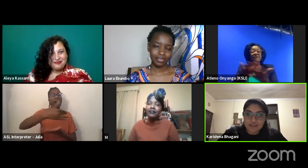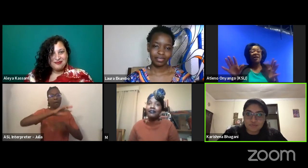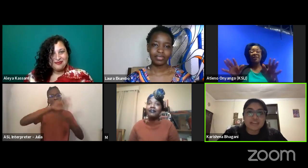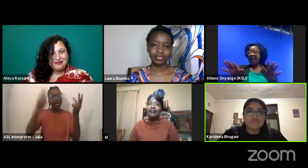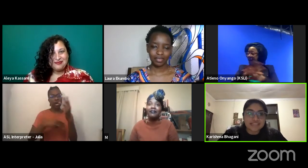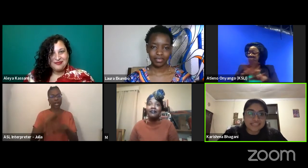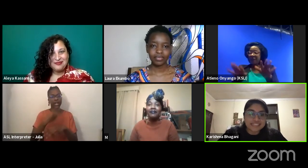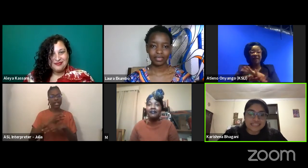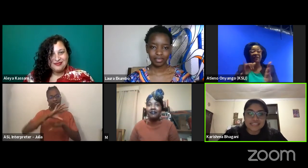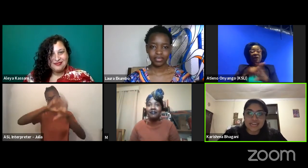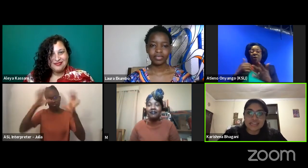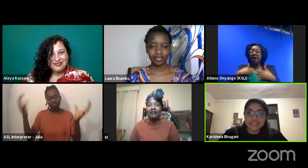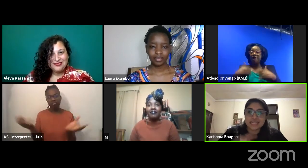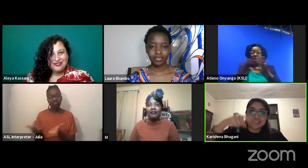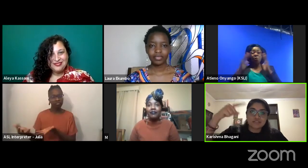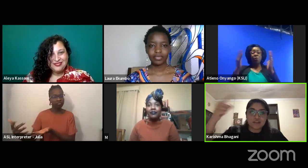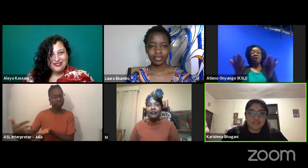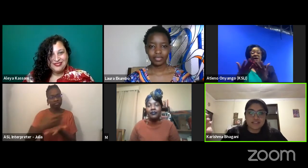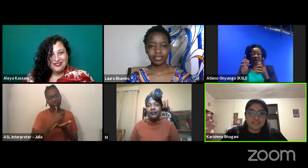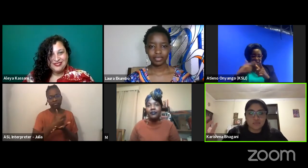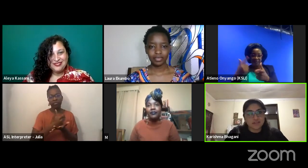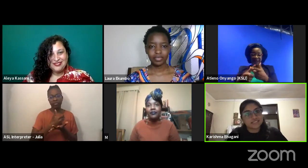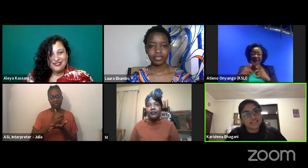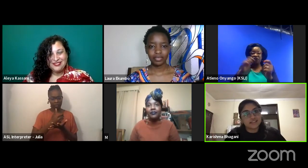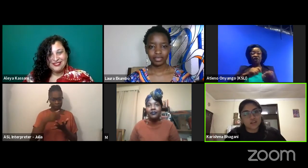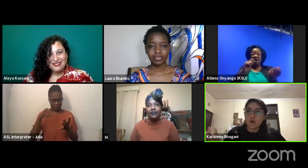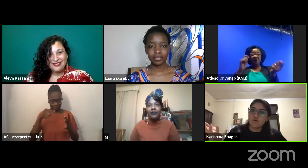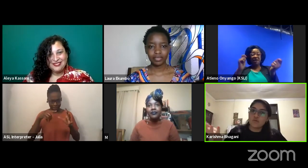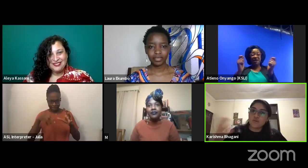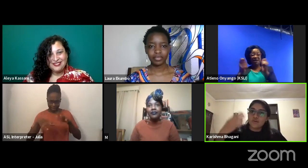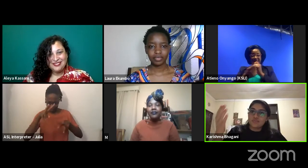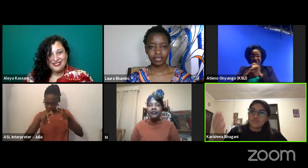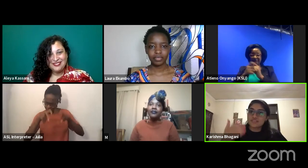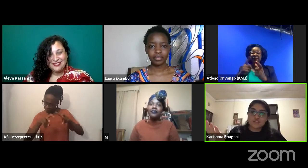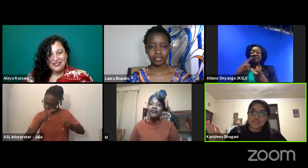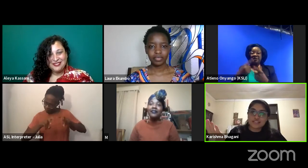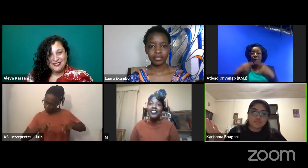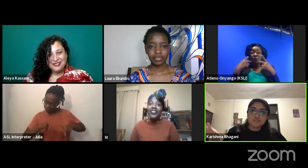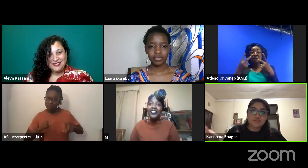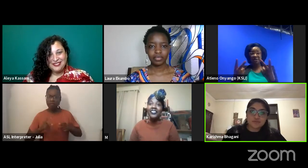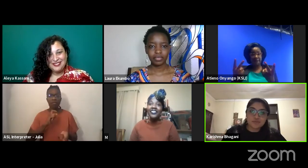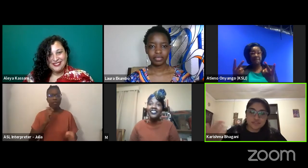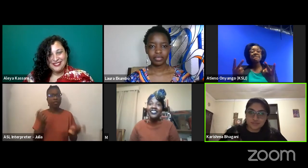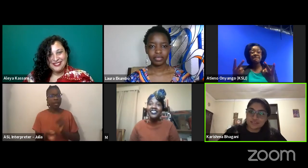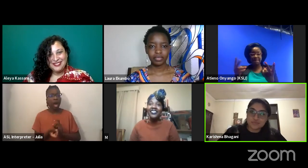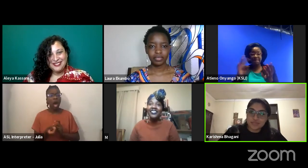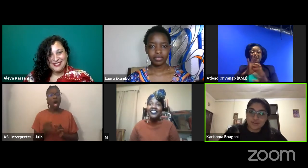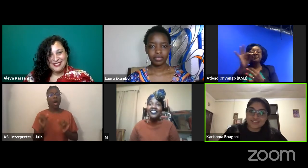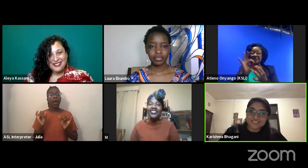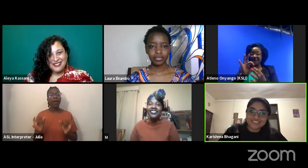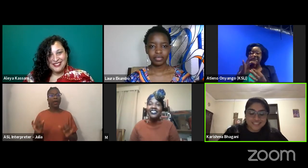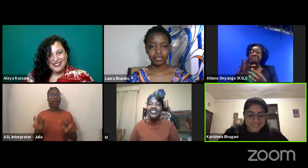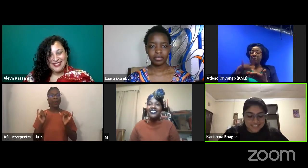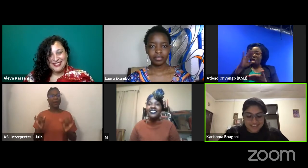and reinventing it and turning it around, and then we're seeing that, oh, this is actually something so much more beautiful than we thought it was.